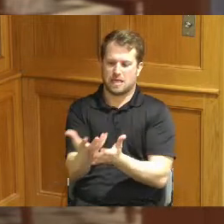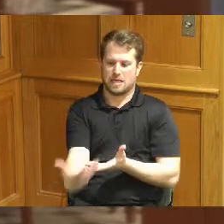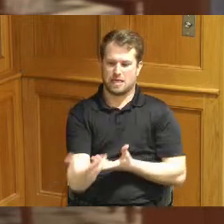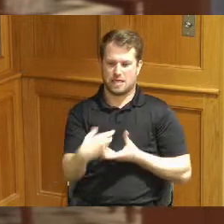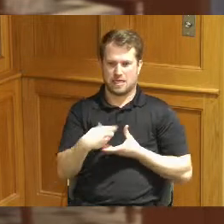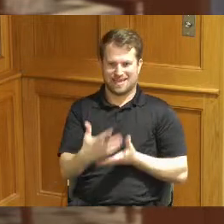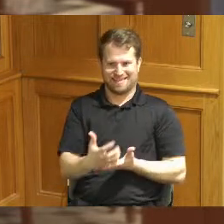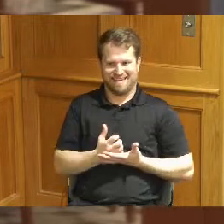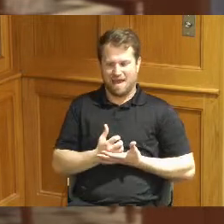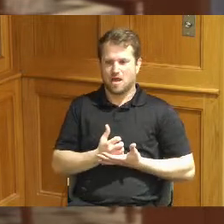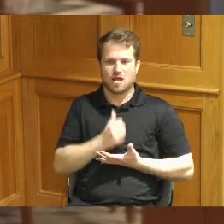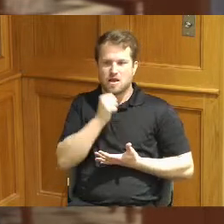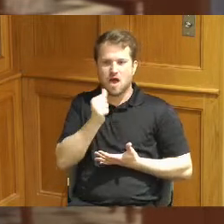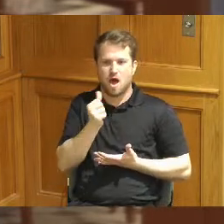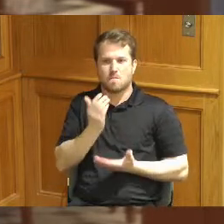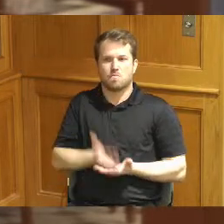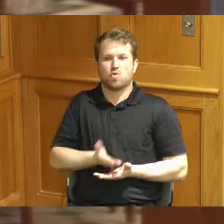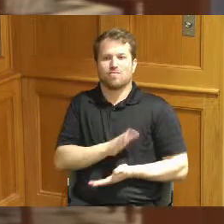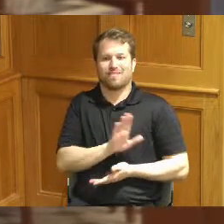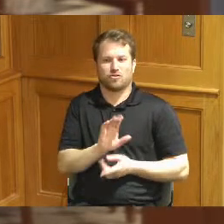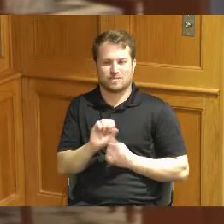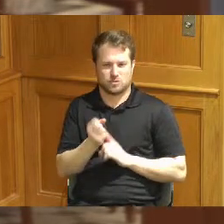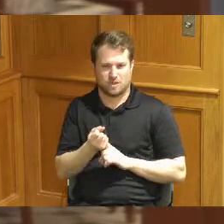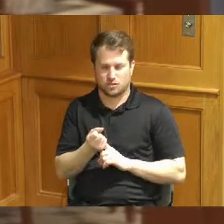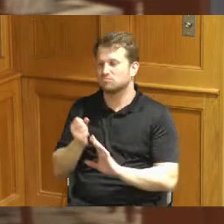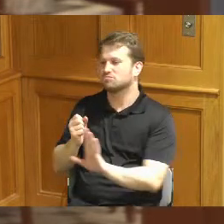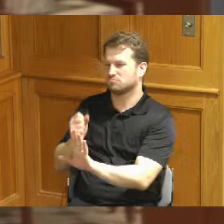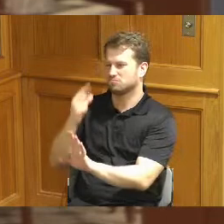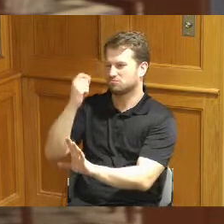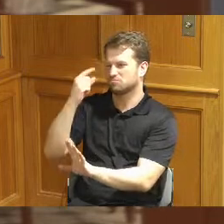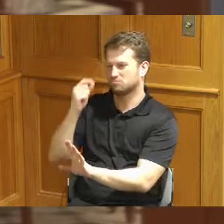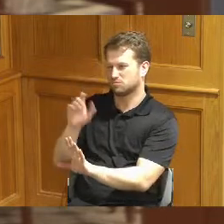of their circumstance yeah I got what you're saying and but I'm not going to assume everybody